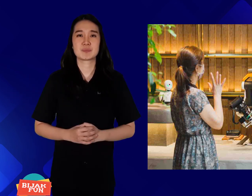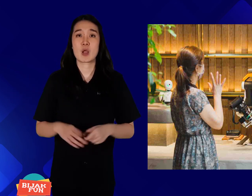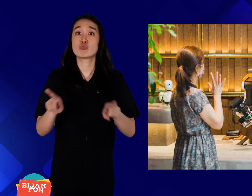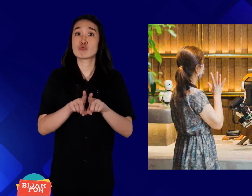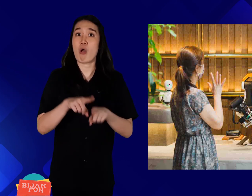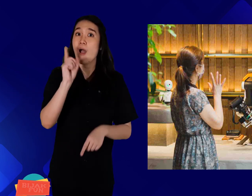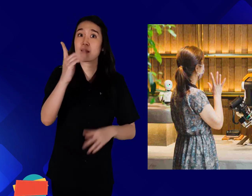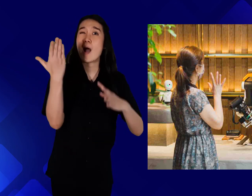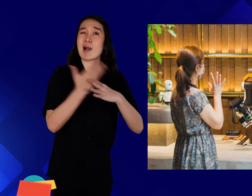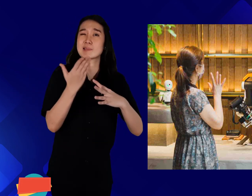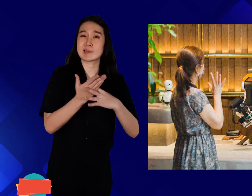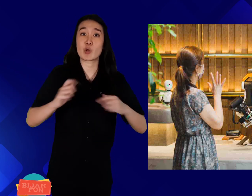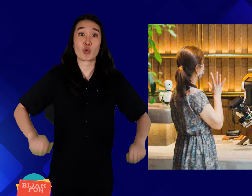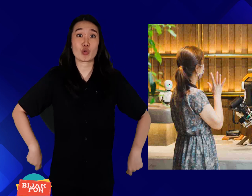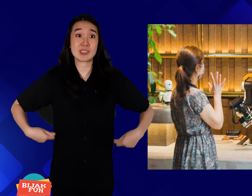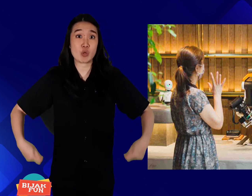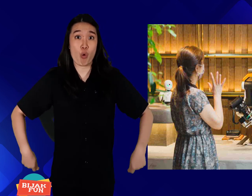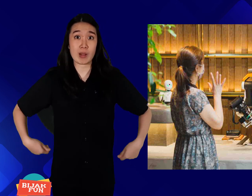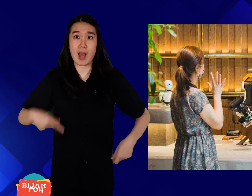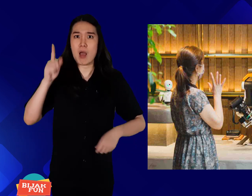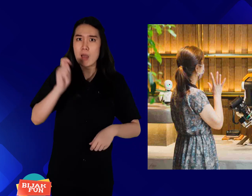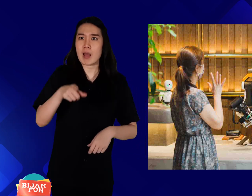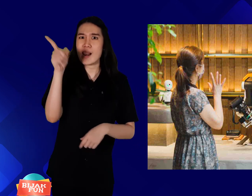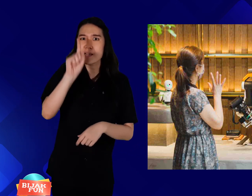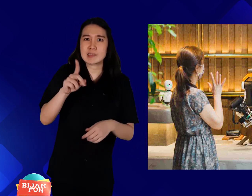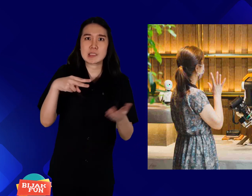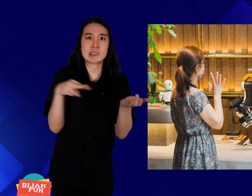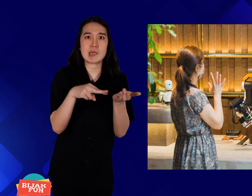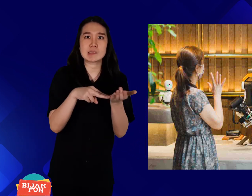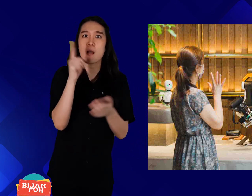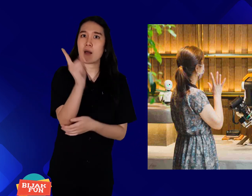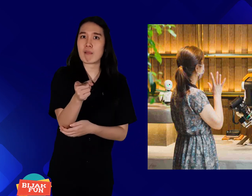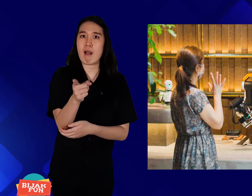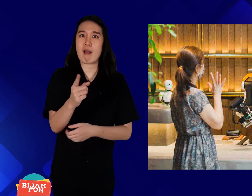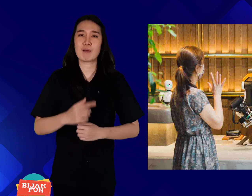There is also access to charge electric wheelchairs.